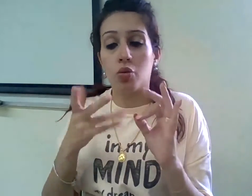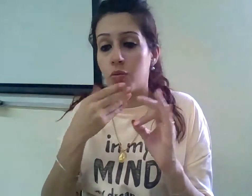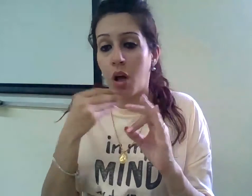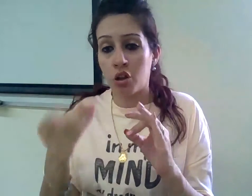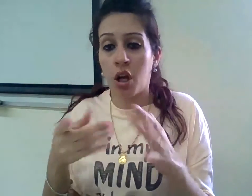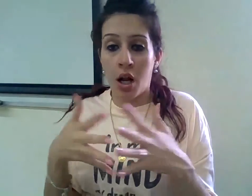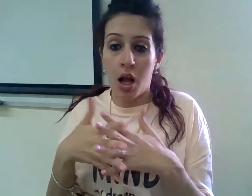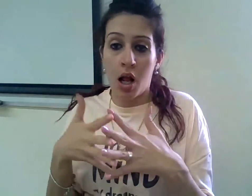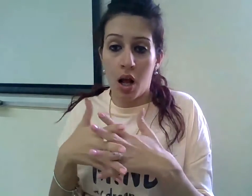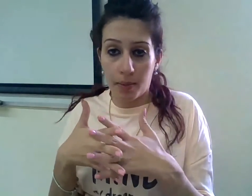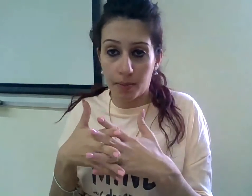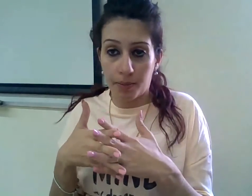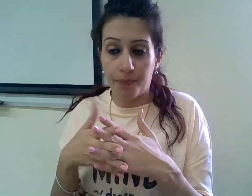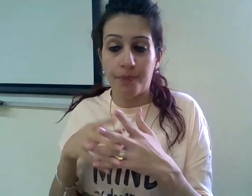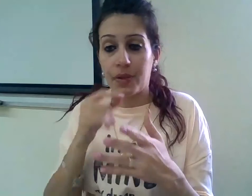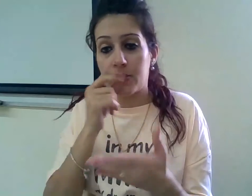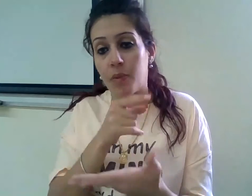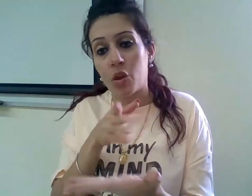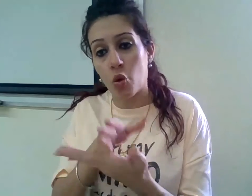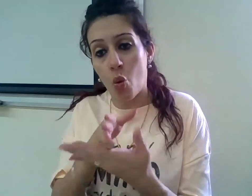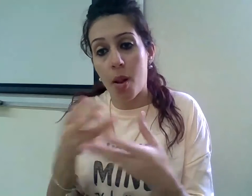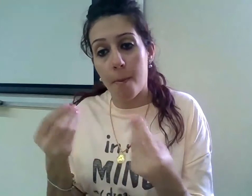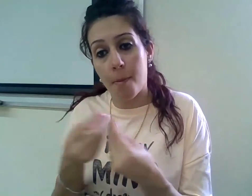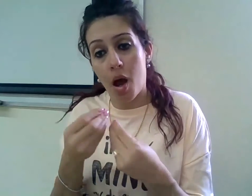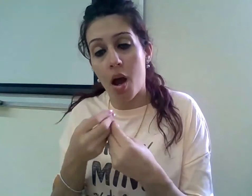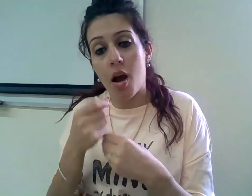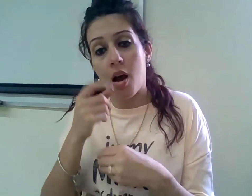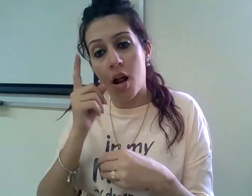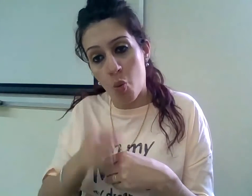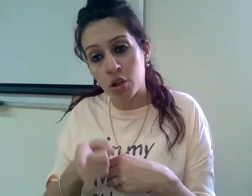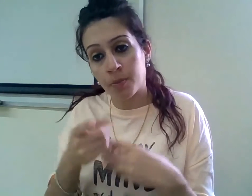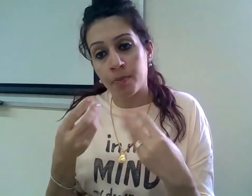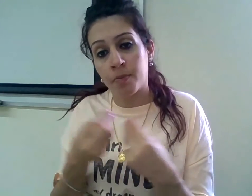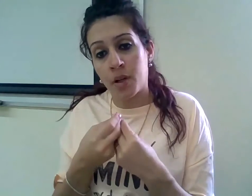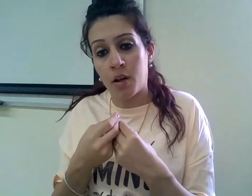by looking at an assumed basic criterion at a time when every child receives